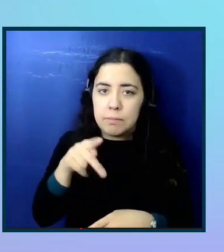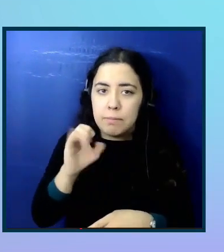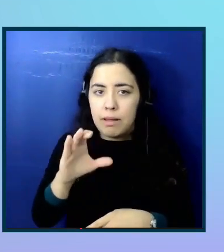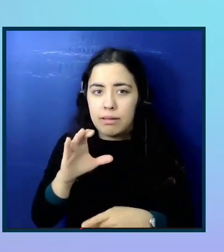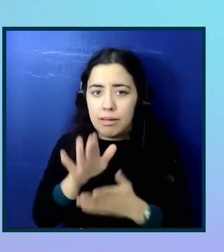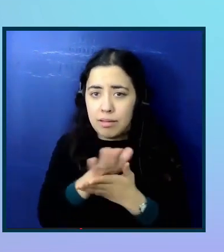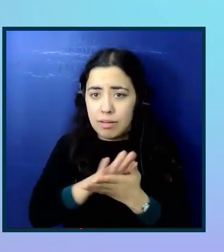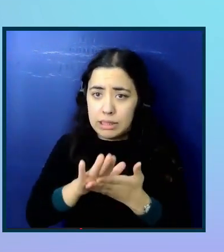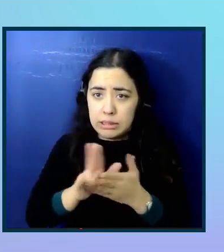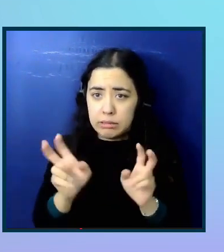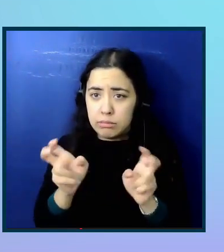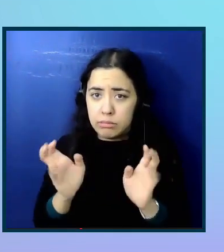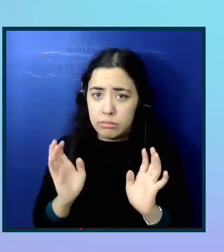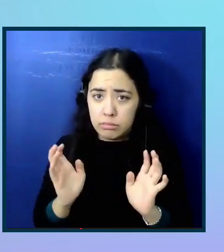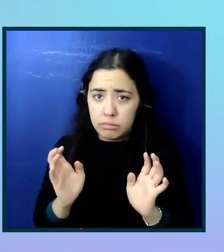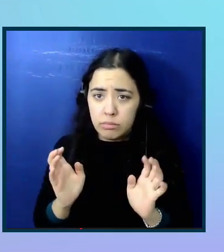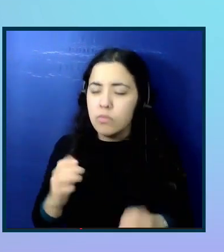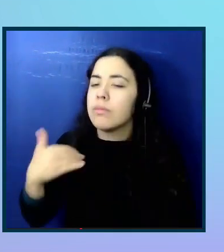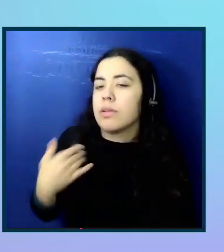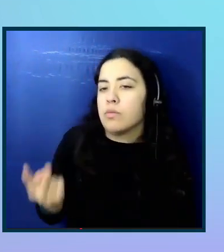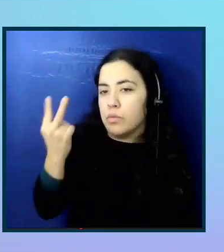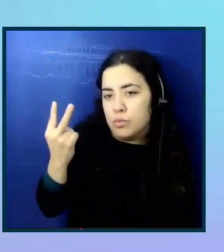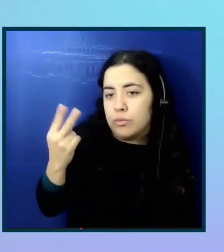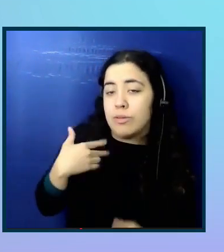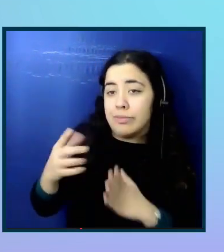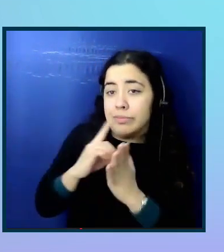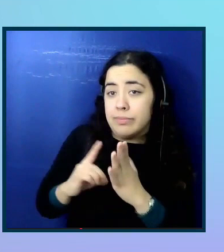So we have two things. We have the design system, which is one sketch file.